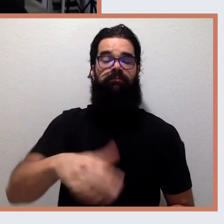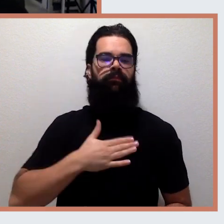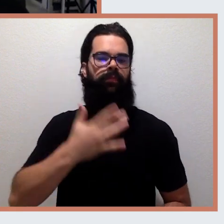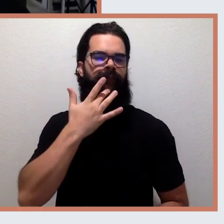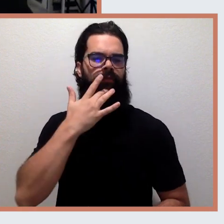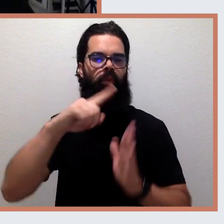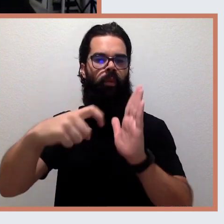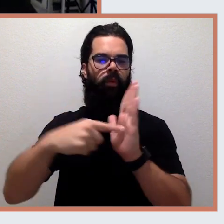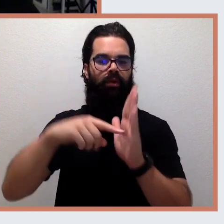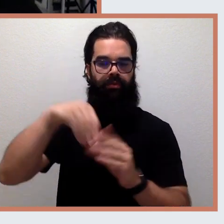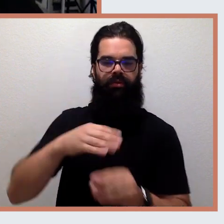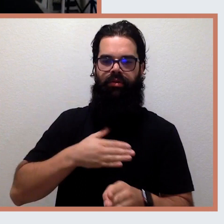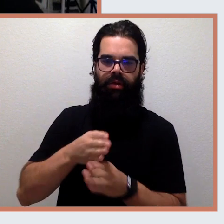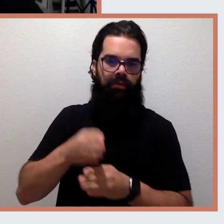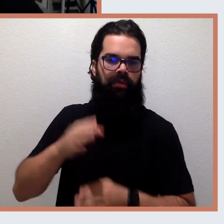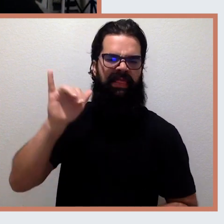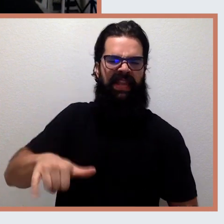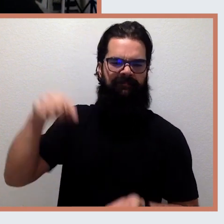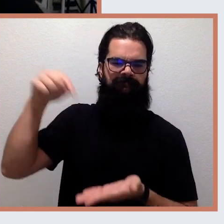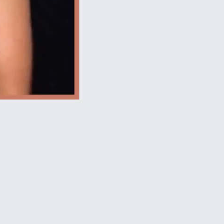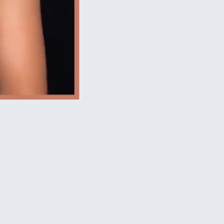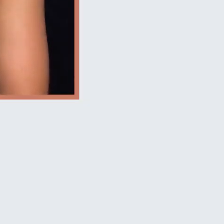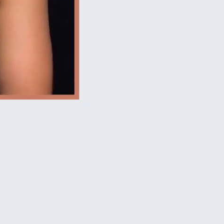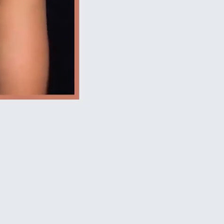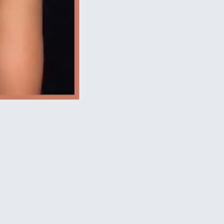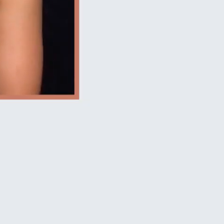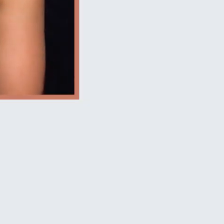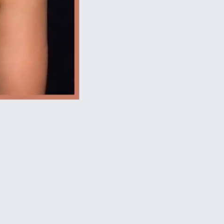of what is my favorite role thus far in my career.